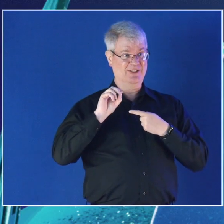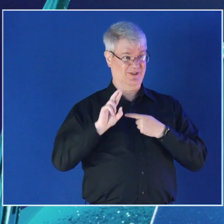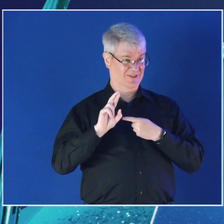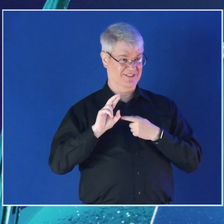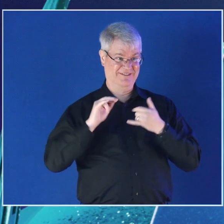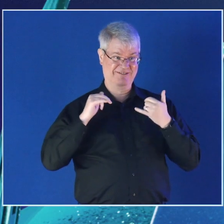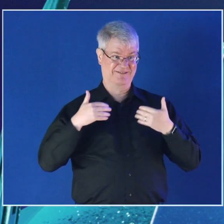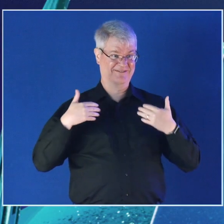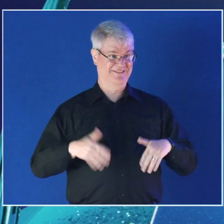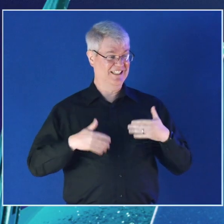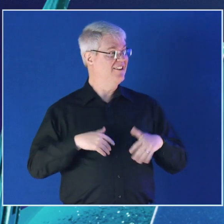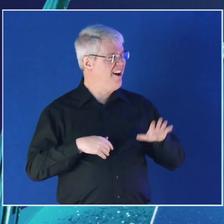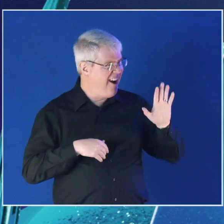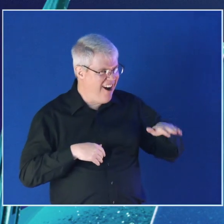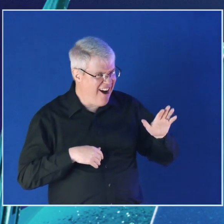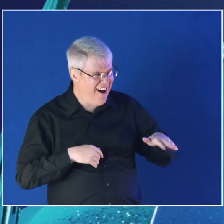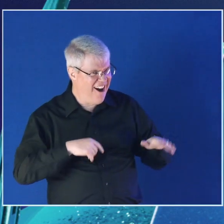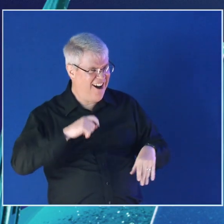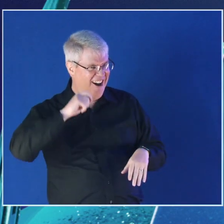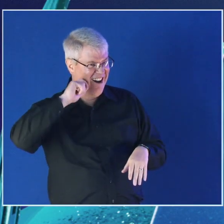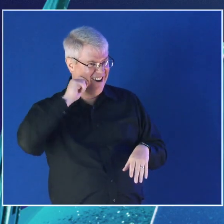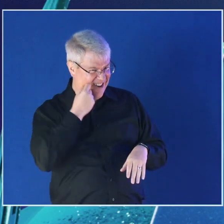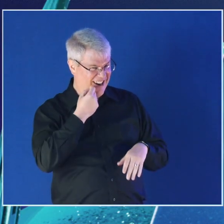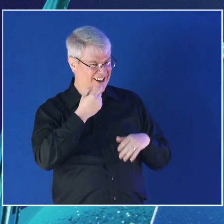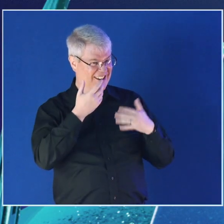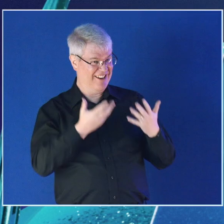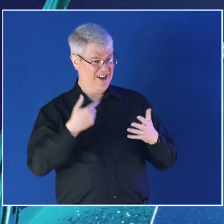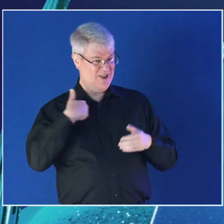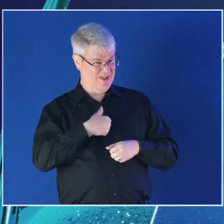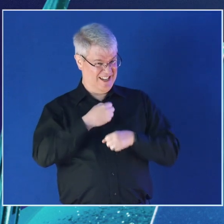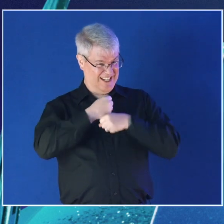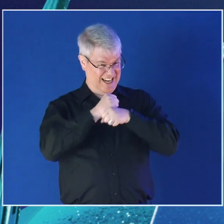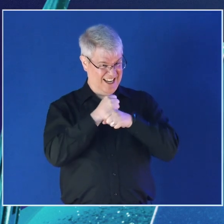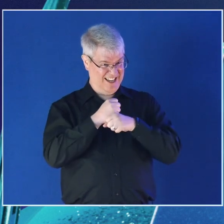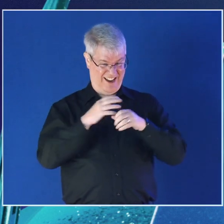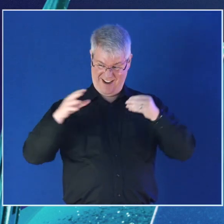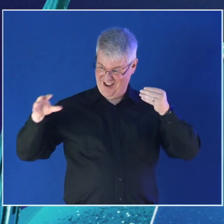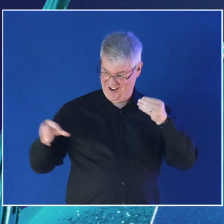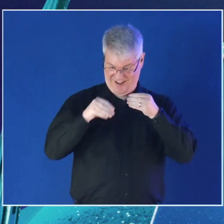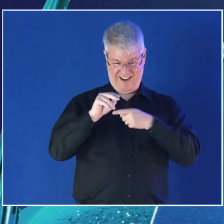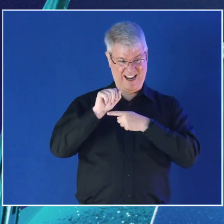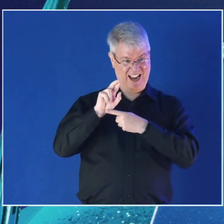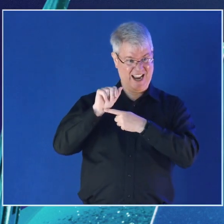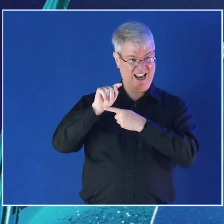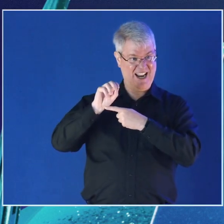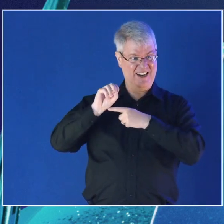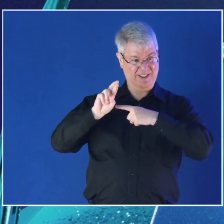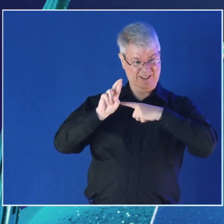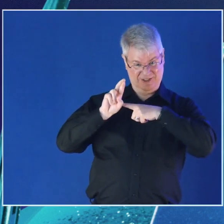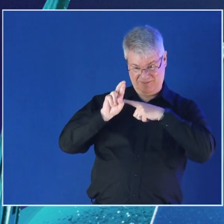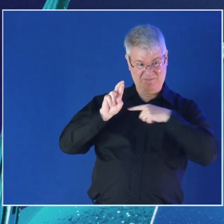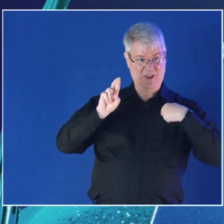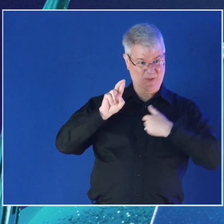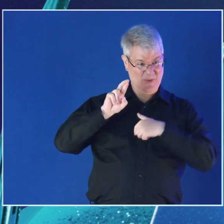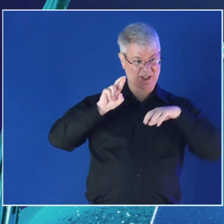in Narrator. Not only does it make Narrator better, but the work we do builds a better screen reader experience for everybody, so love the work there.